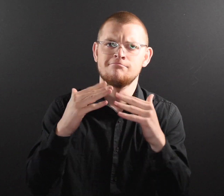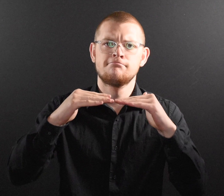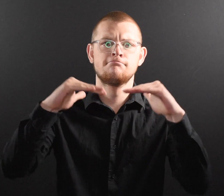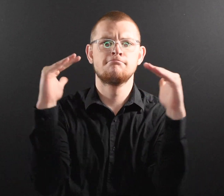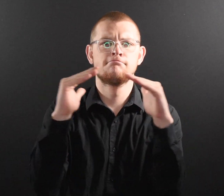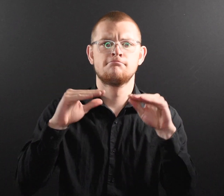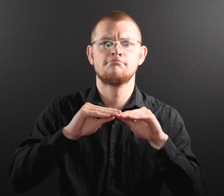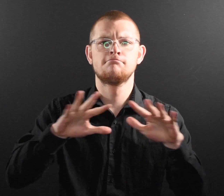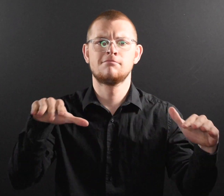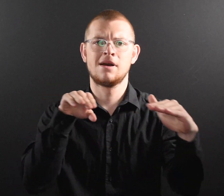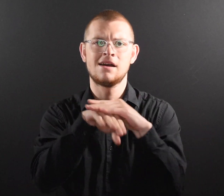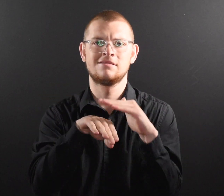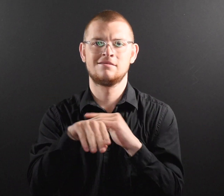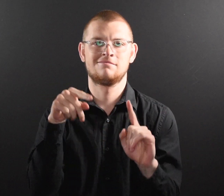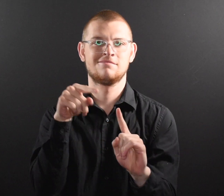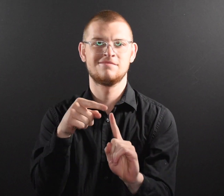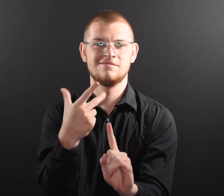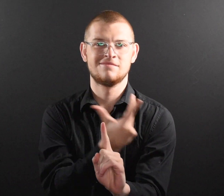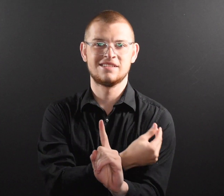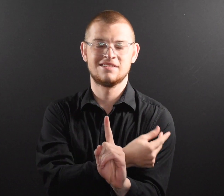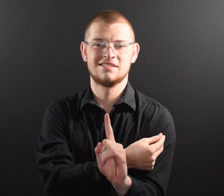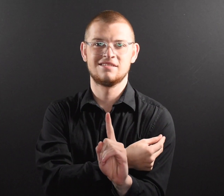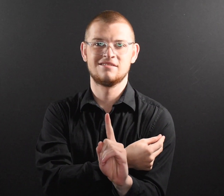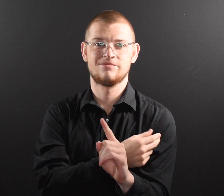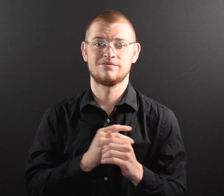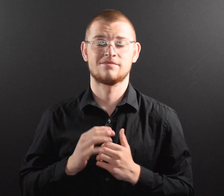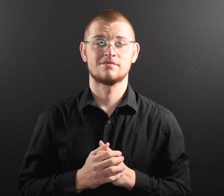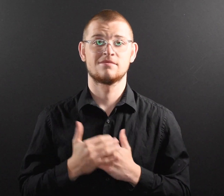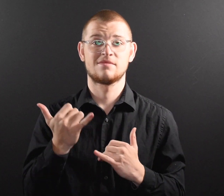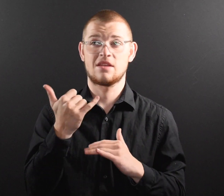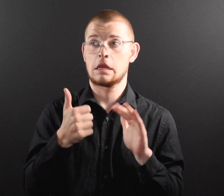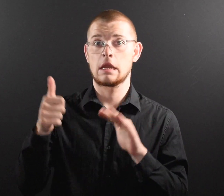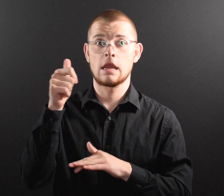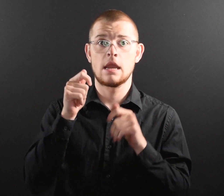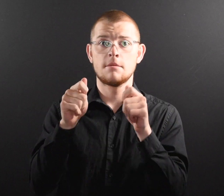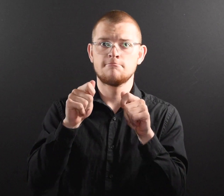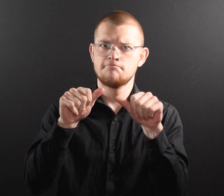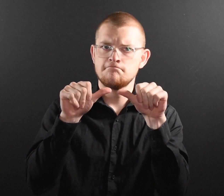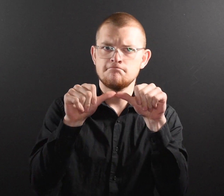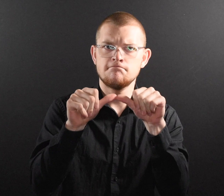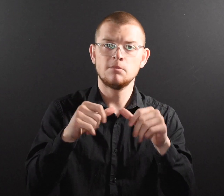and access to COVID-19 vaccine. The administration continues to: